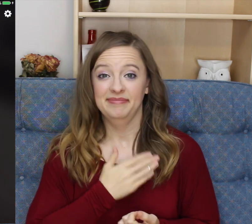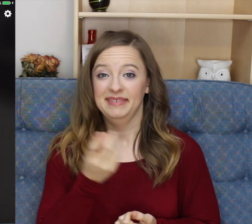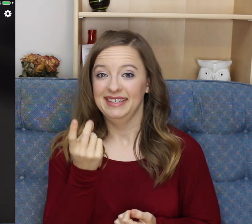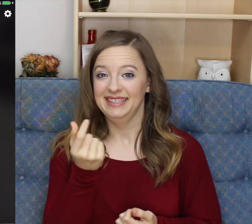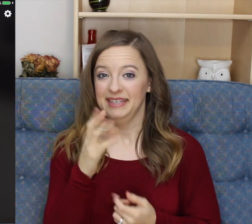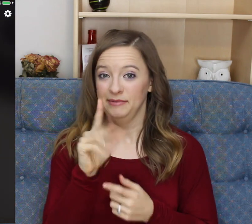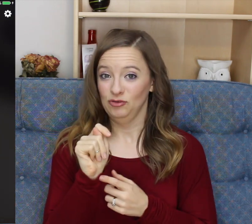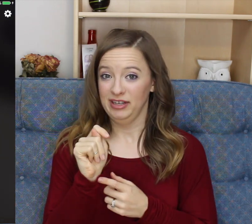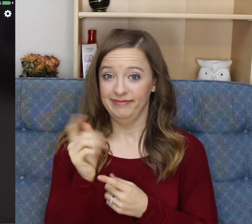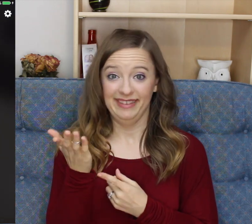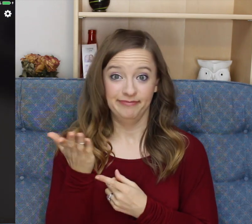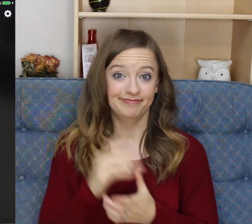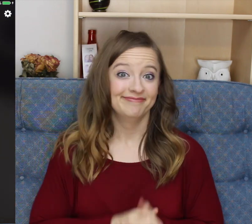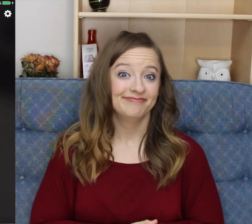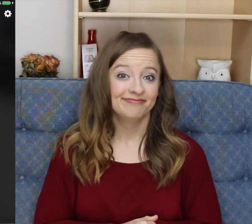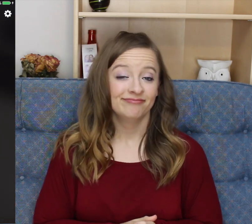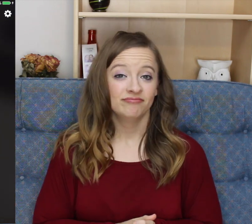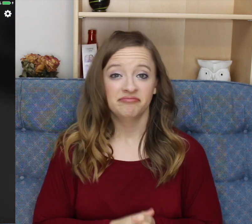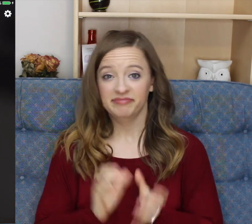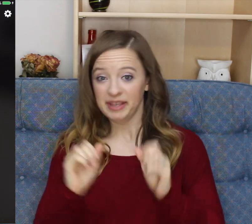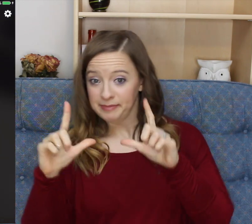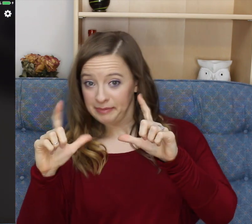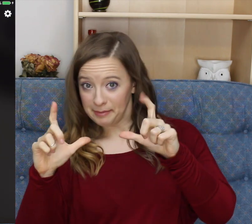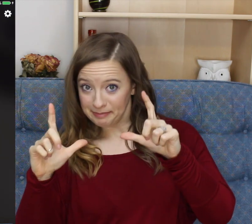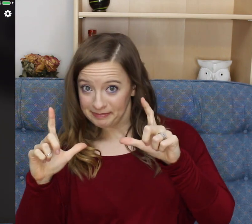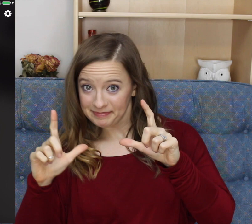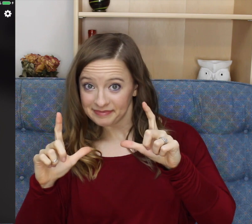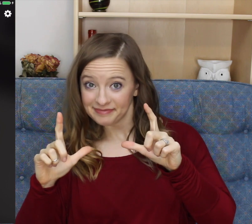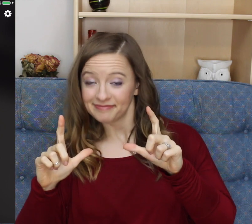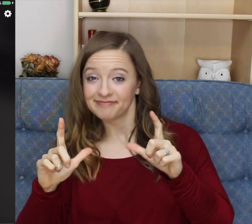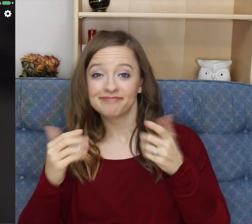SnapChat, here is our SnapChat. So take a photo